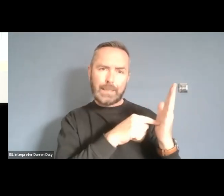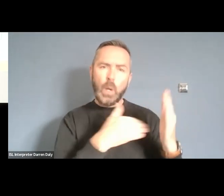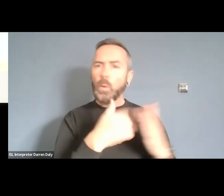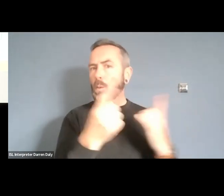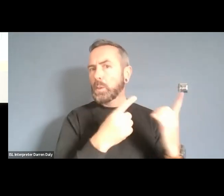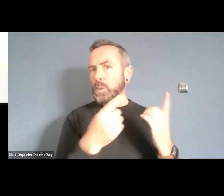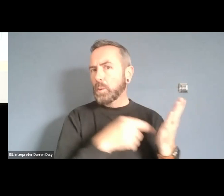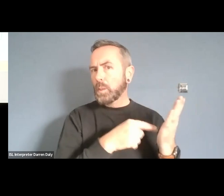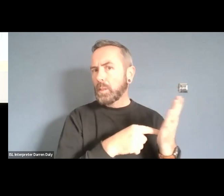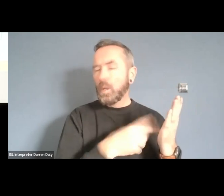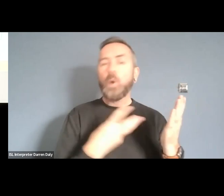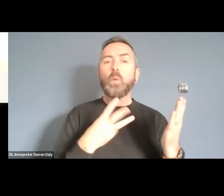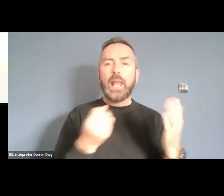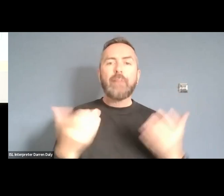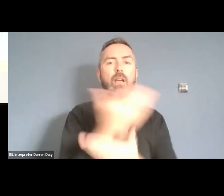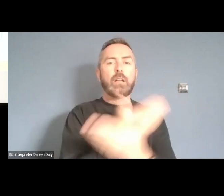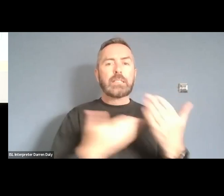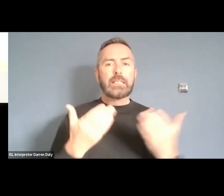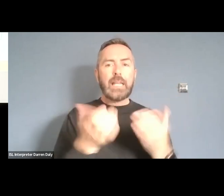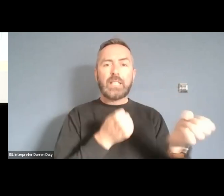And so we'll be having a consultation exercise for those of you who can stay